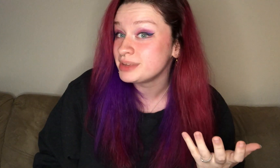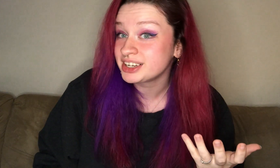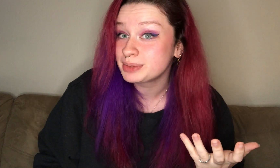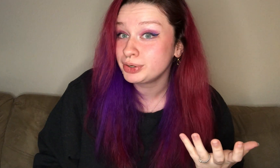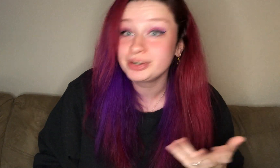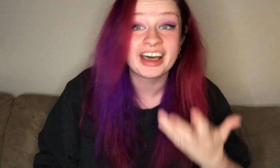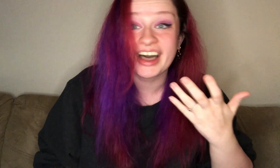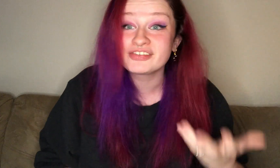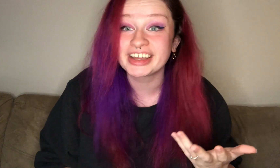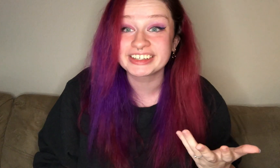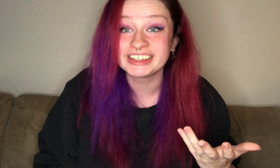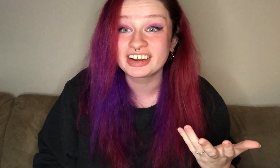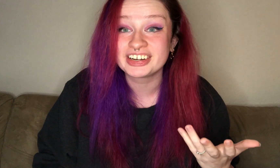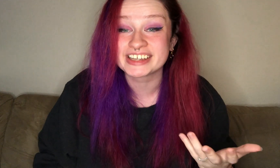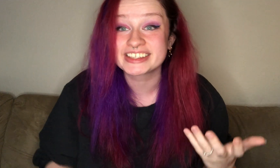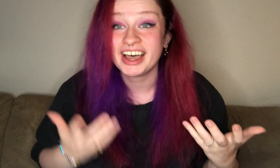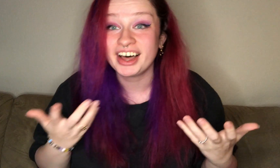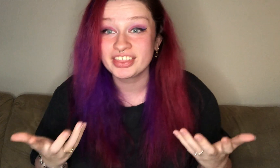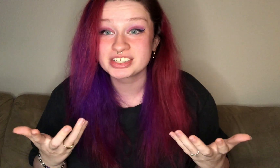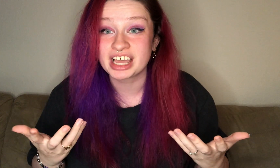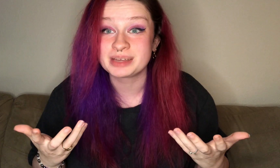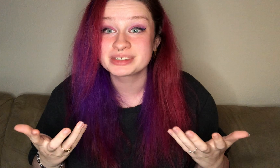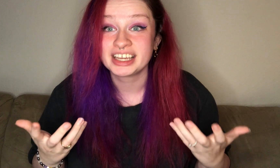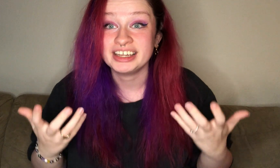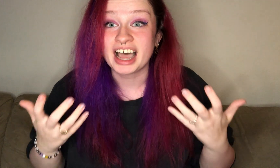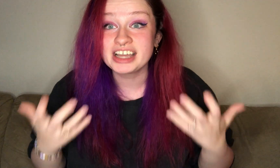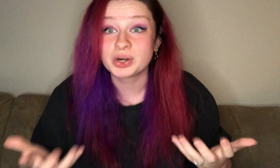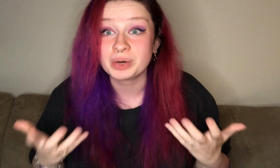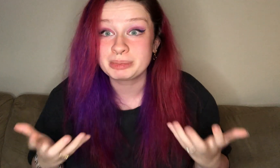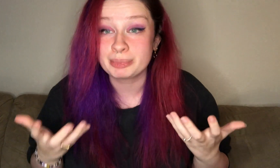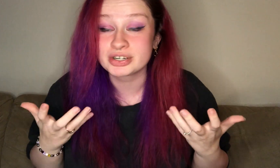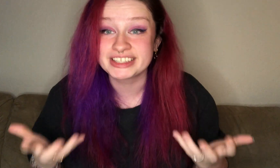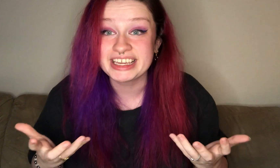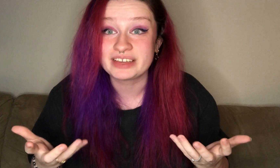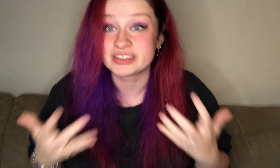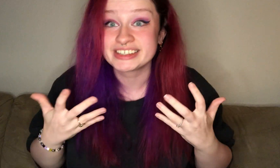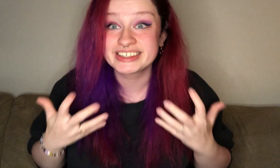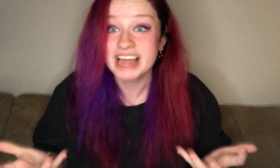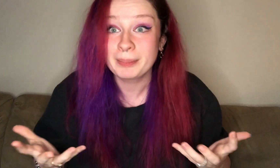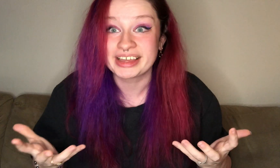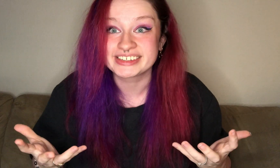a good mood i find it hilarious other times i don't want to be perceived! stop it!